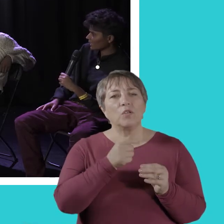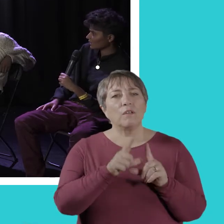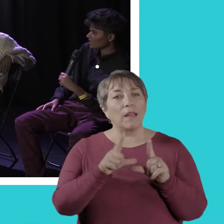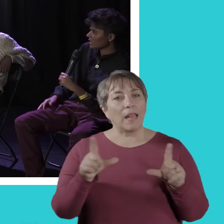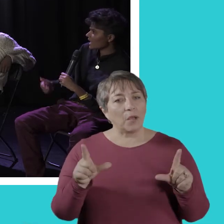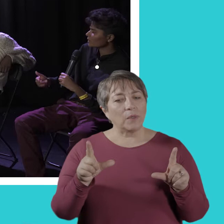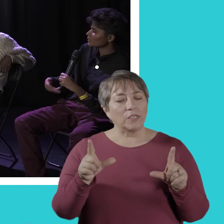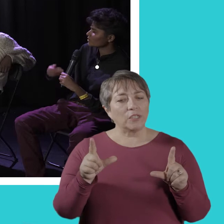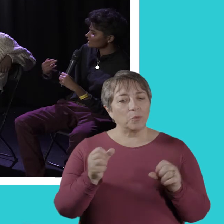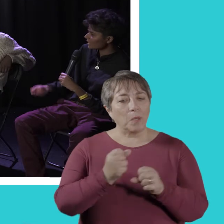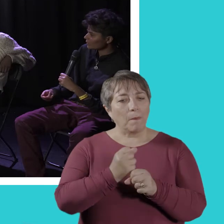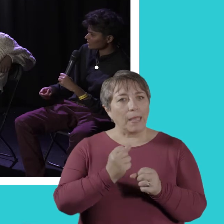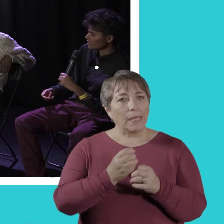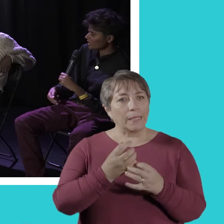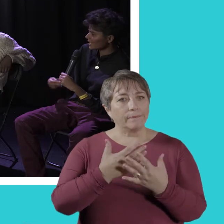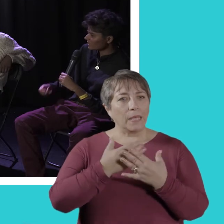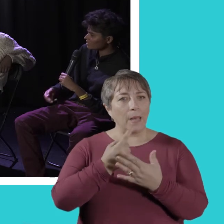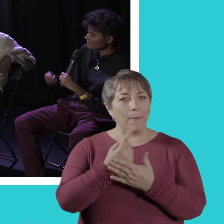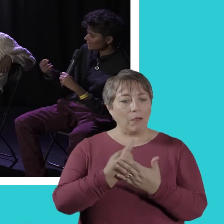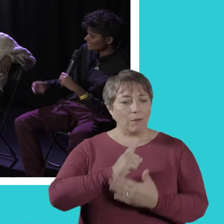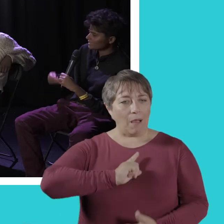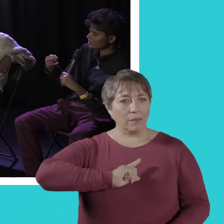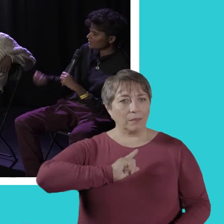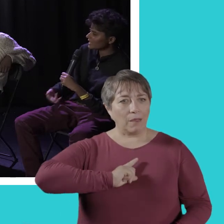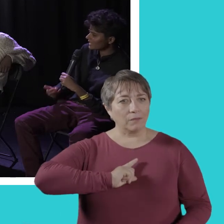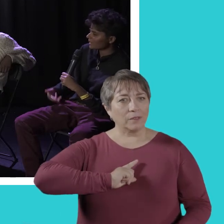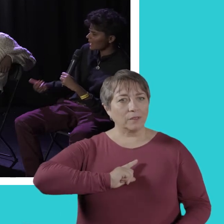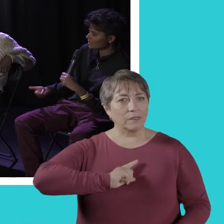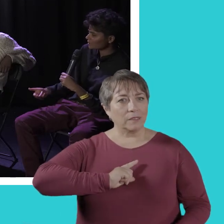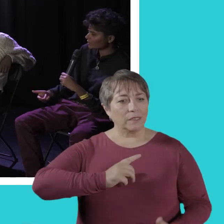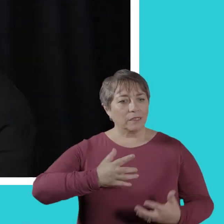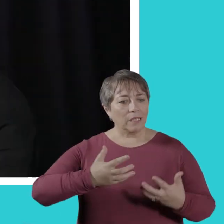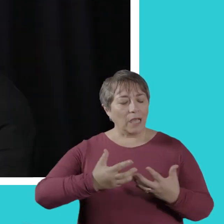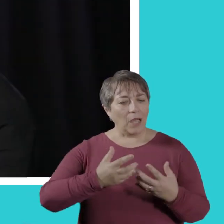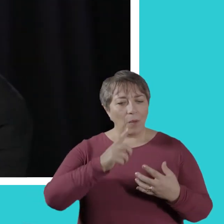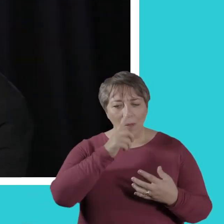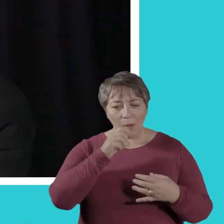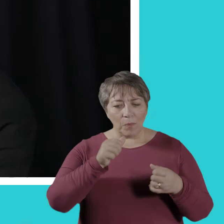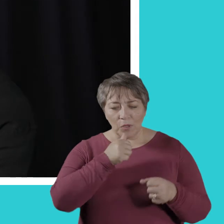yeah. How can we use language again to repeatedly do the linking back to the conditions that we are